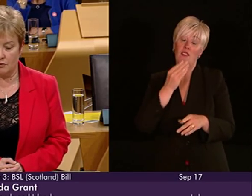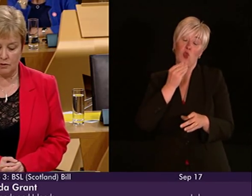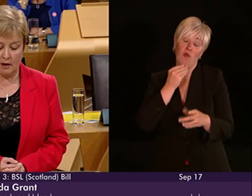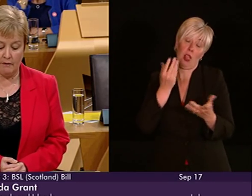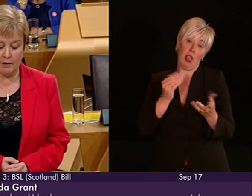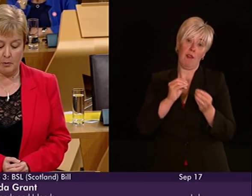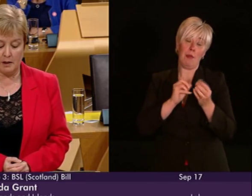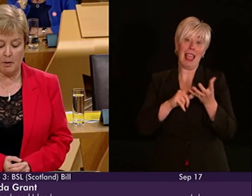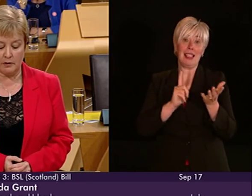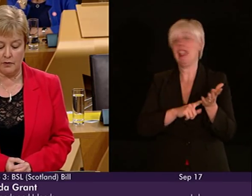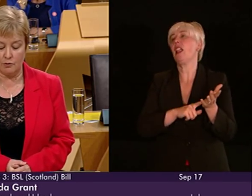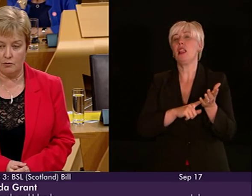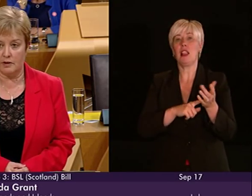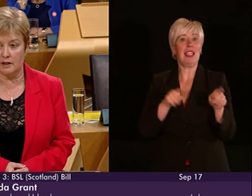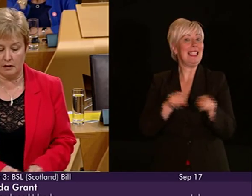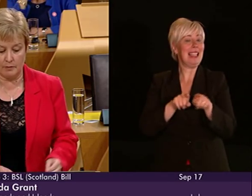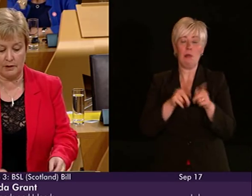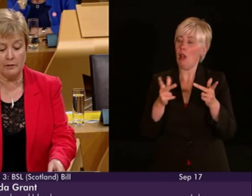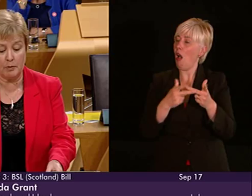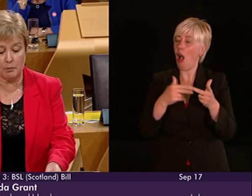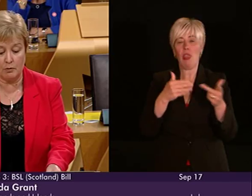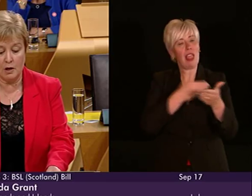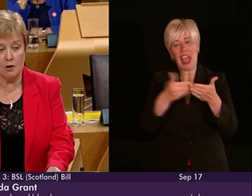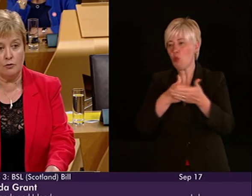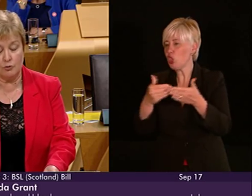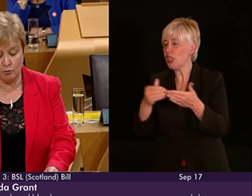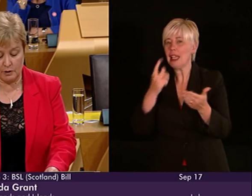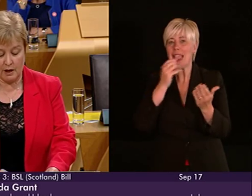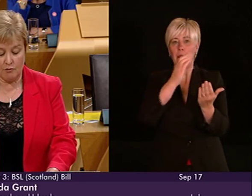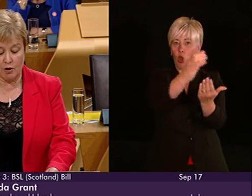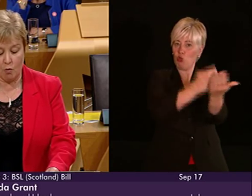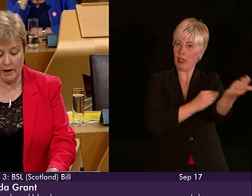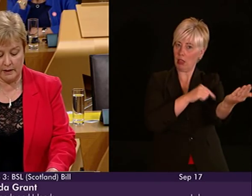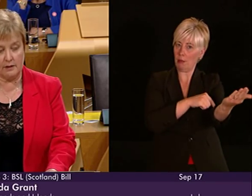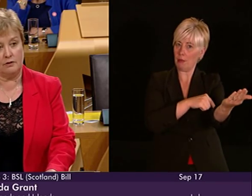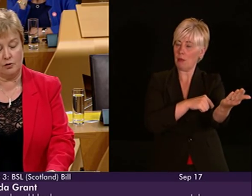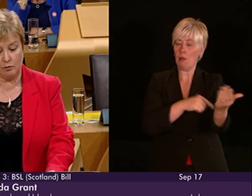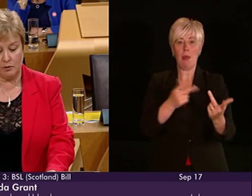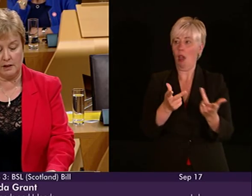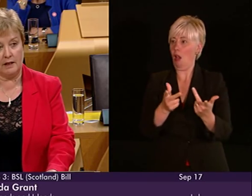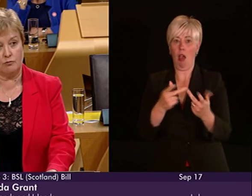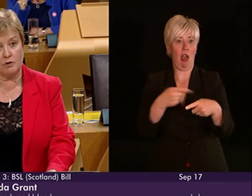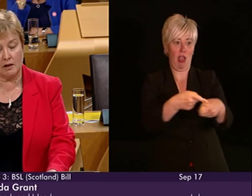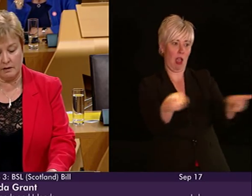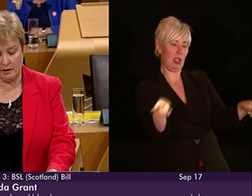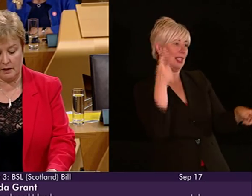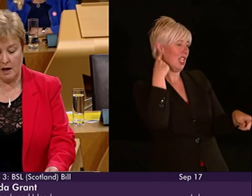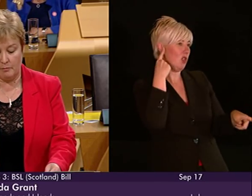BSL was available as part of the school curriculum. Young people who do not require BSL to communicate should be able to learn it, which